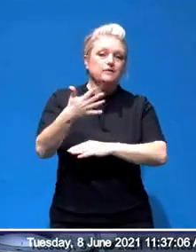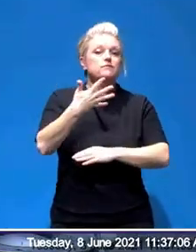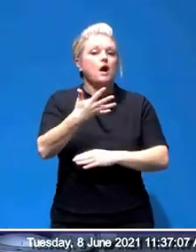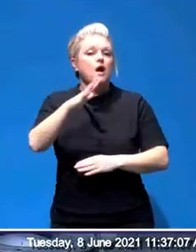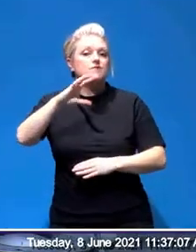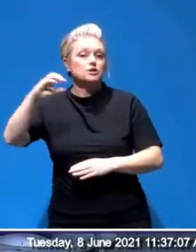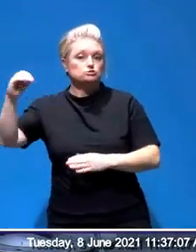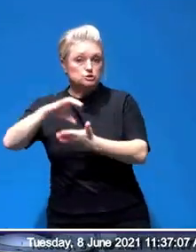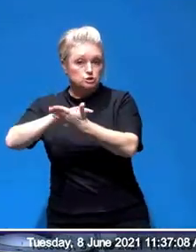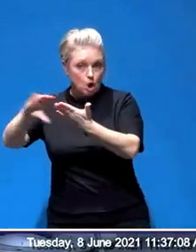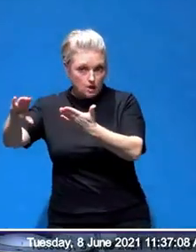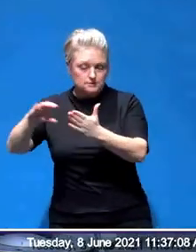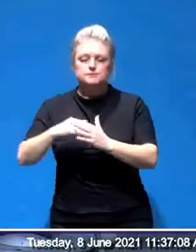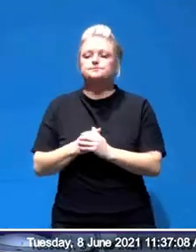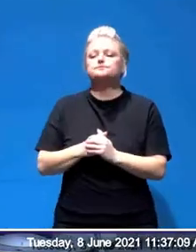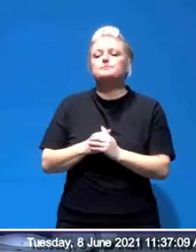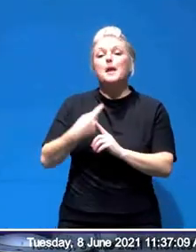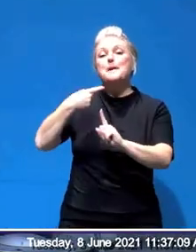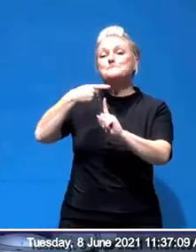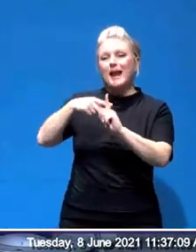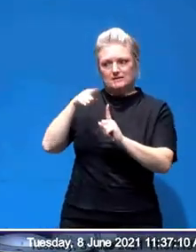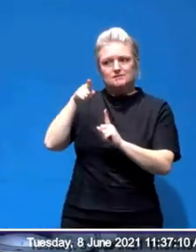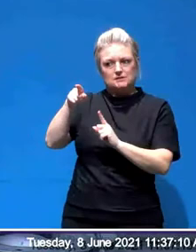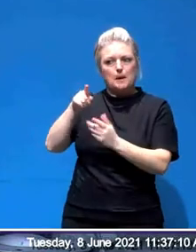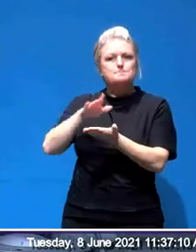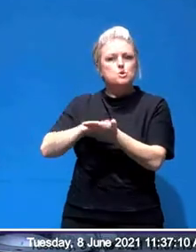She also says this, and tell me if you remember this occurring.